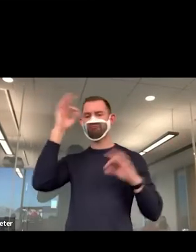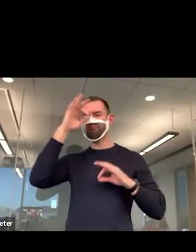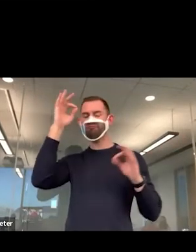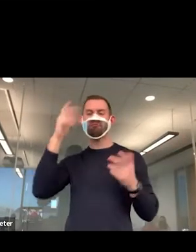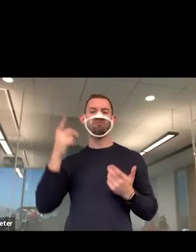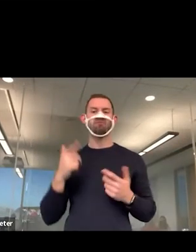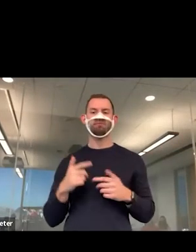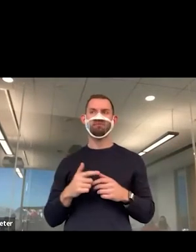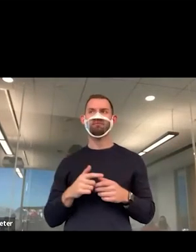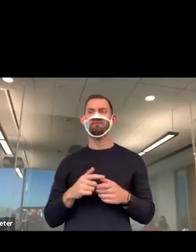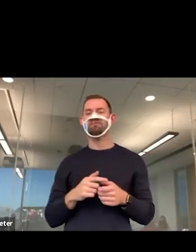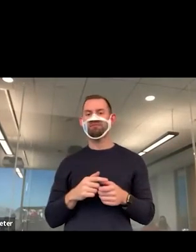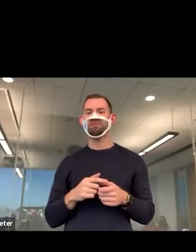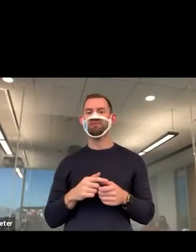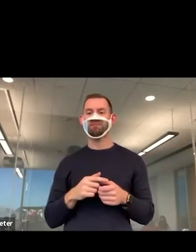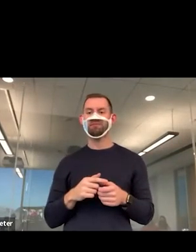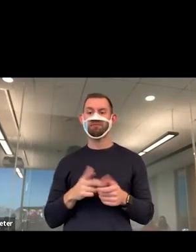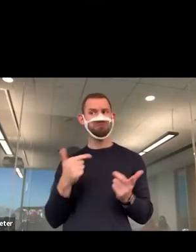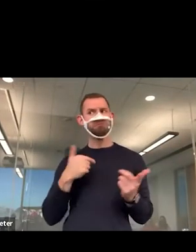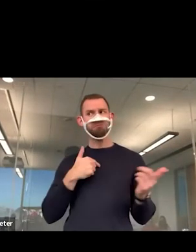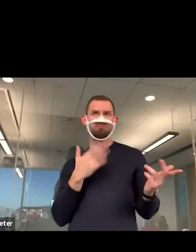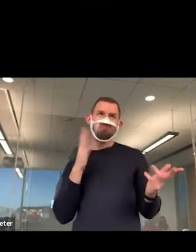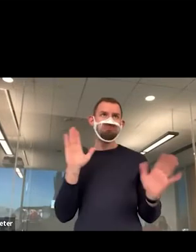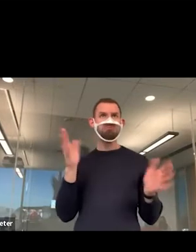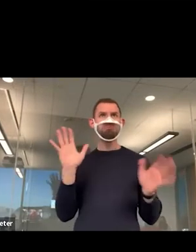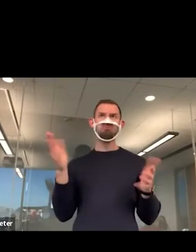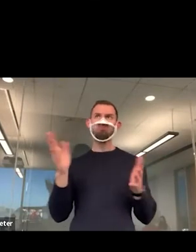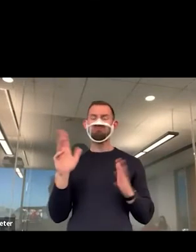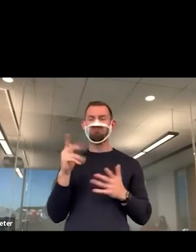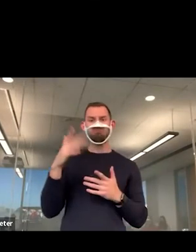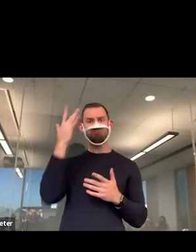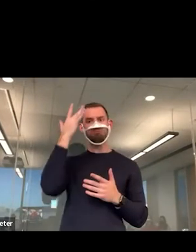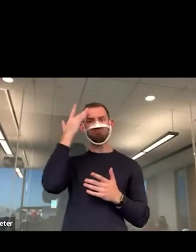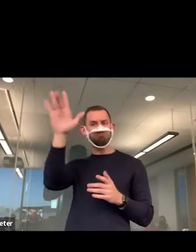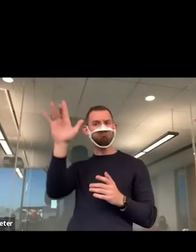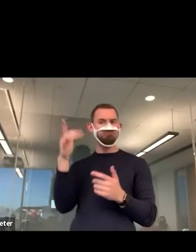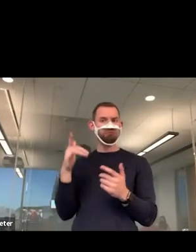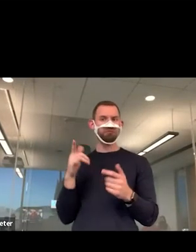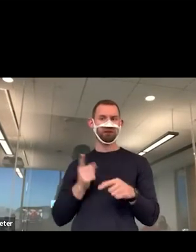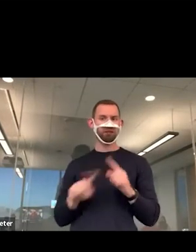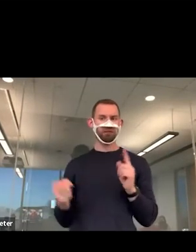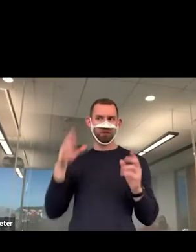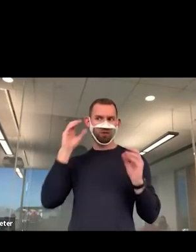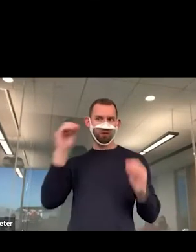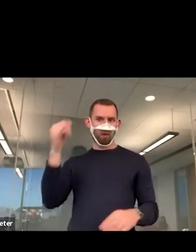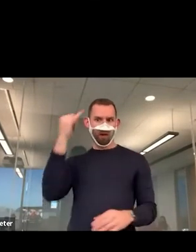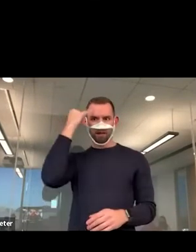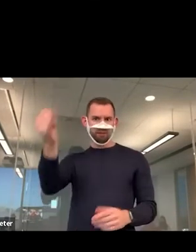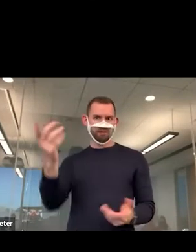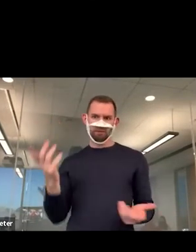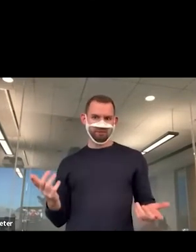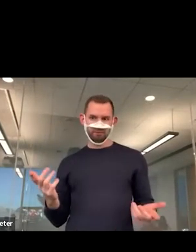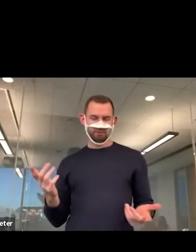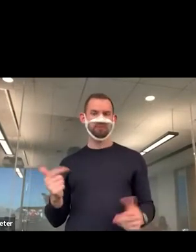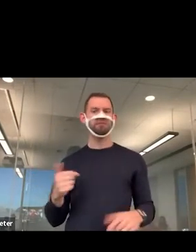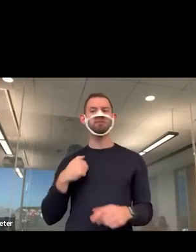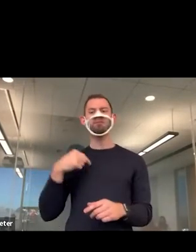arguably somewhat intelligent you know but had no idea i just thought i thought i was the best